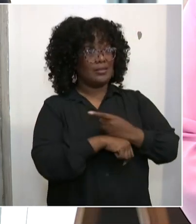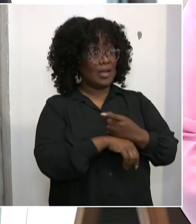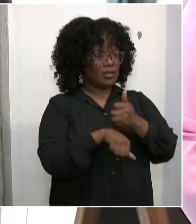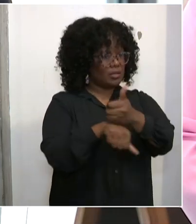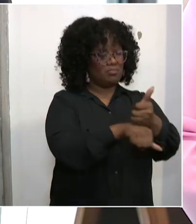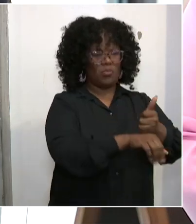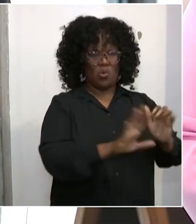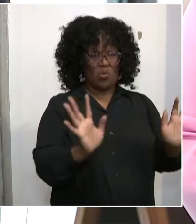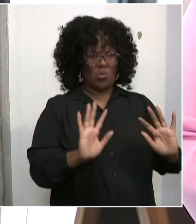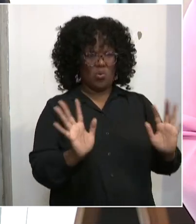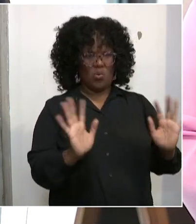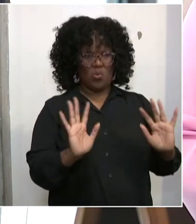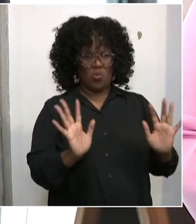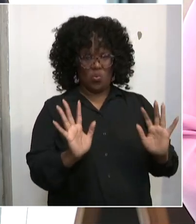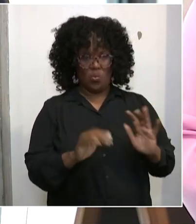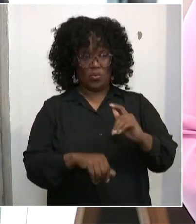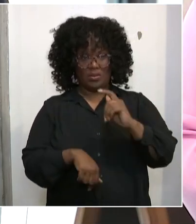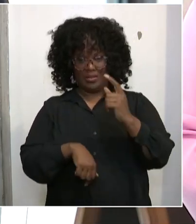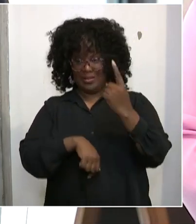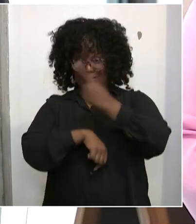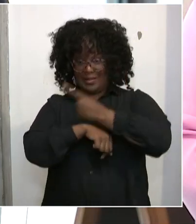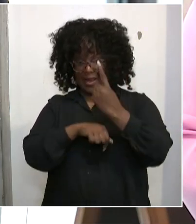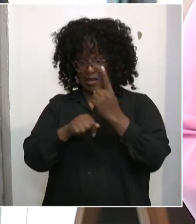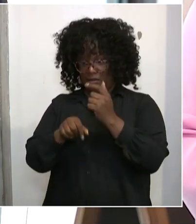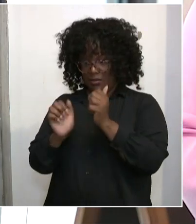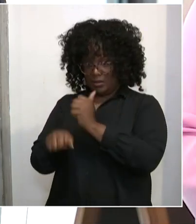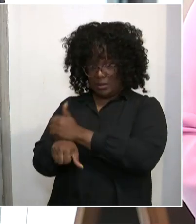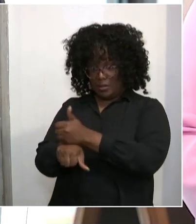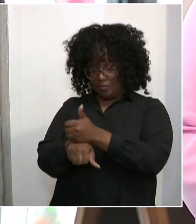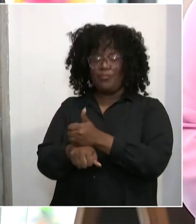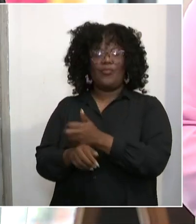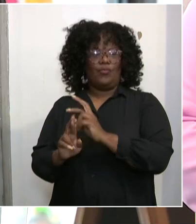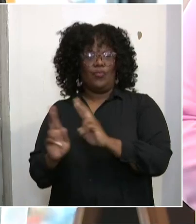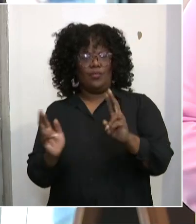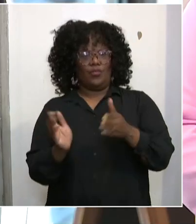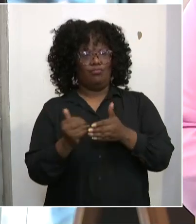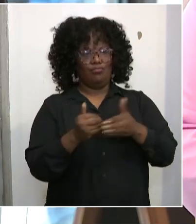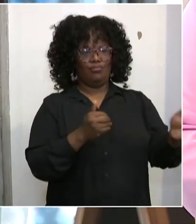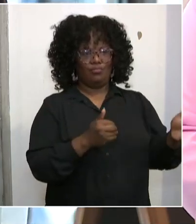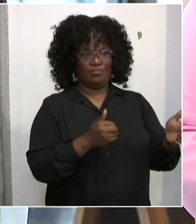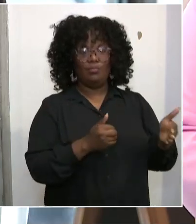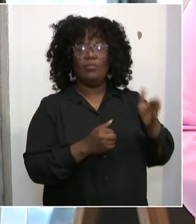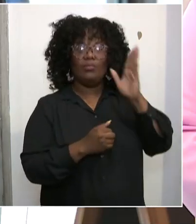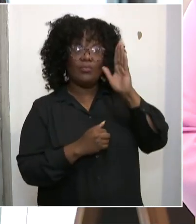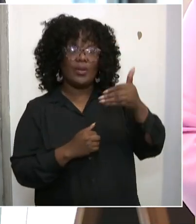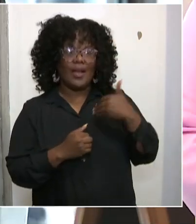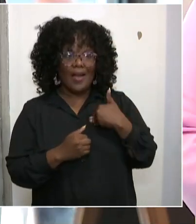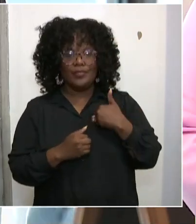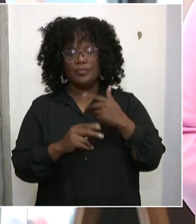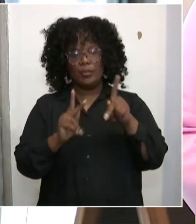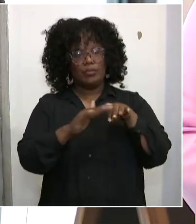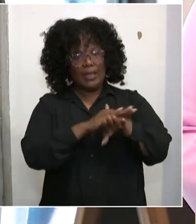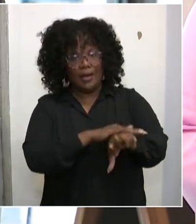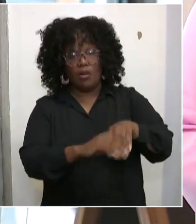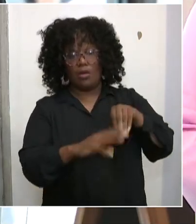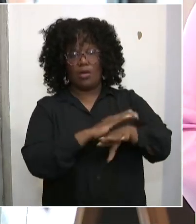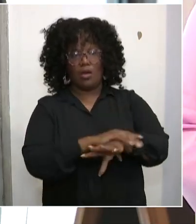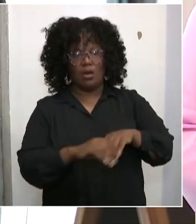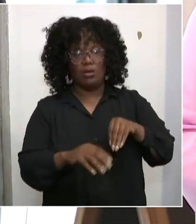so we'll have multiple entrances and we'll be ready to invite folks to DC and in terms of the economic impact,